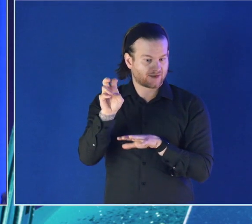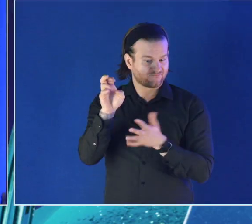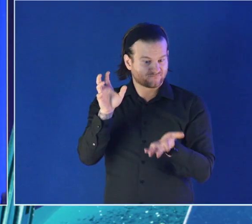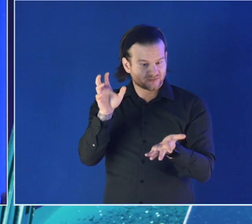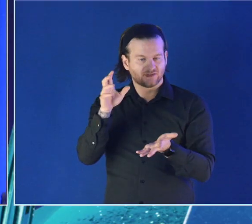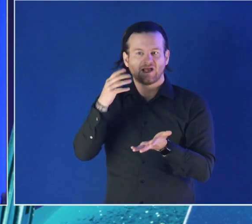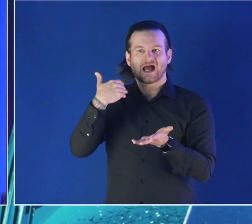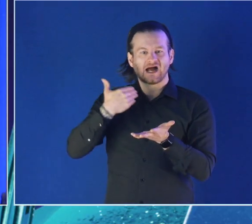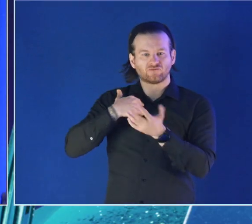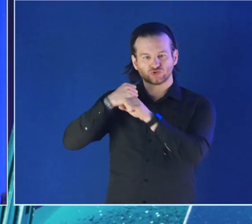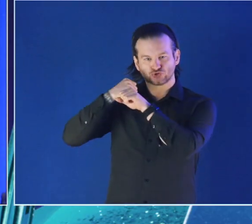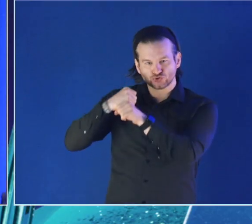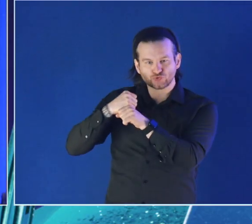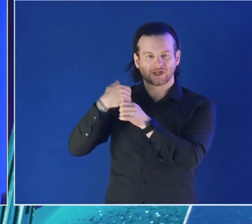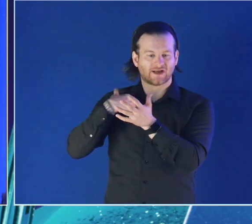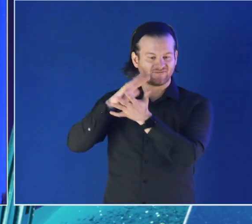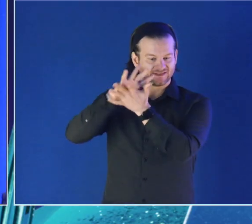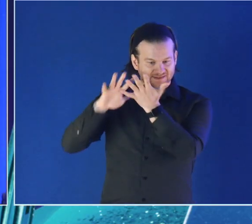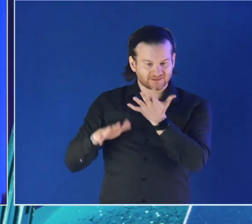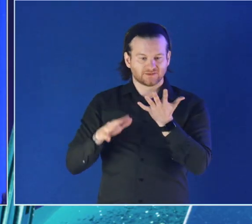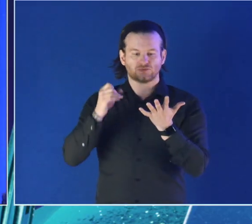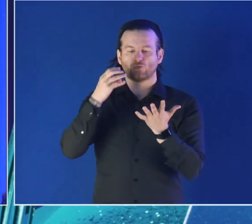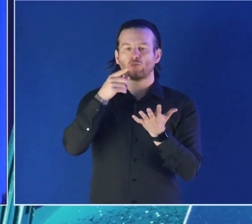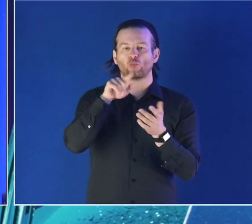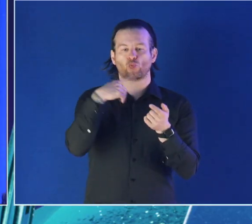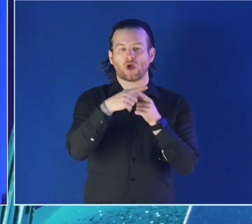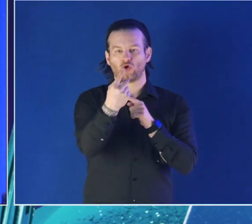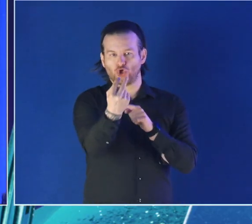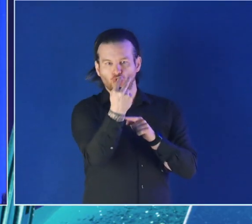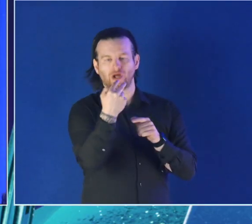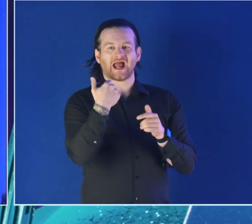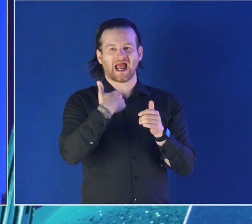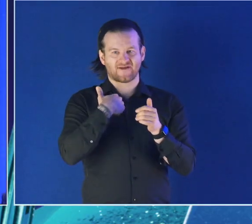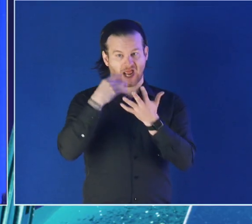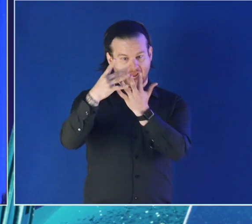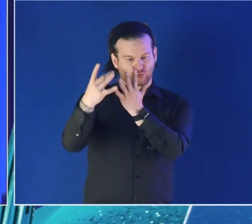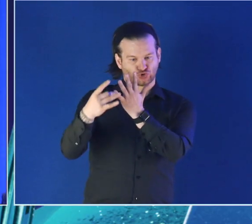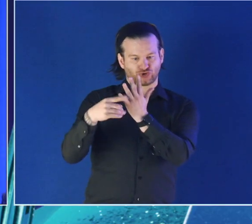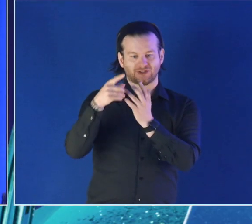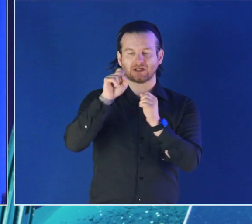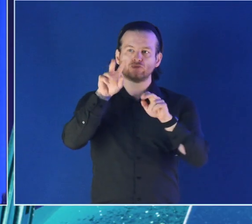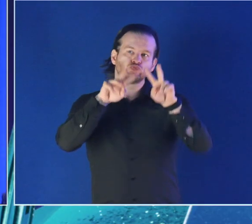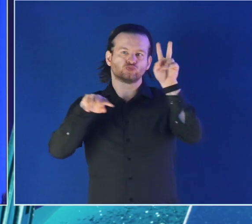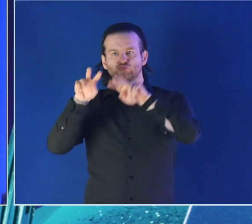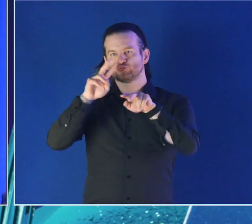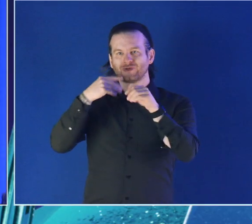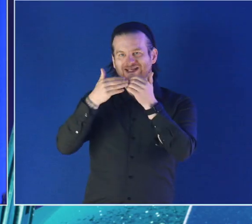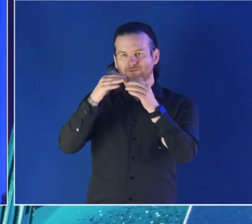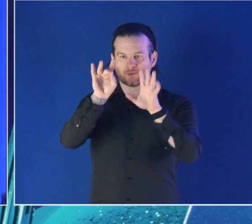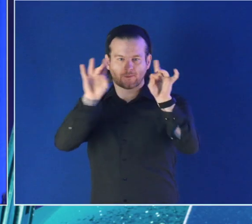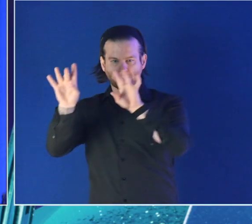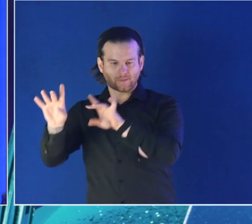When you look at ease of access, usability, this has been a very difficult thing for people with ALS.